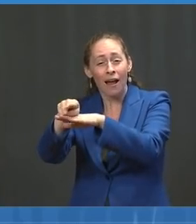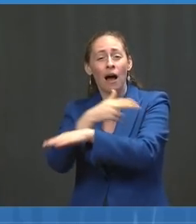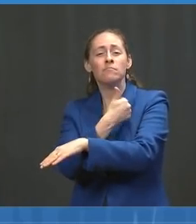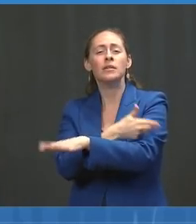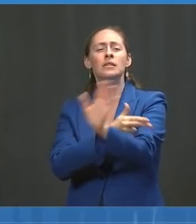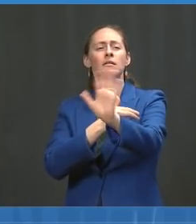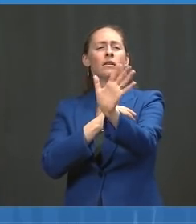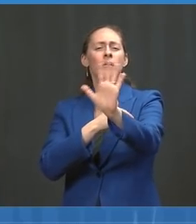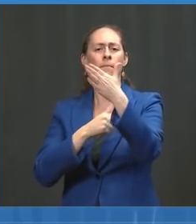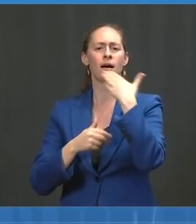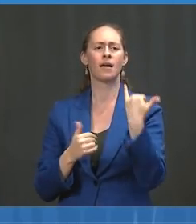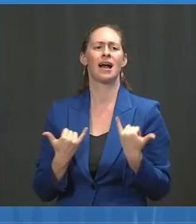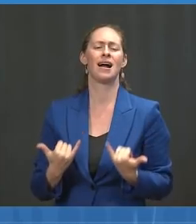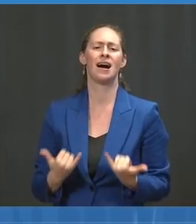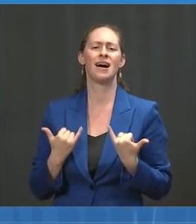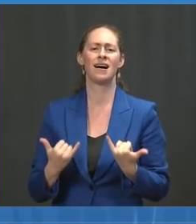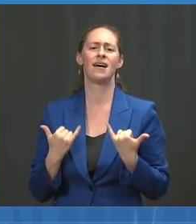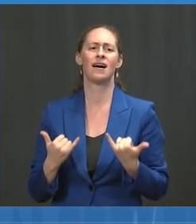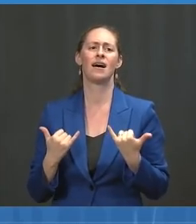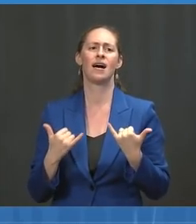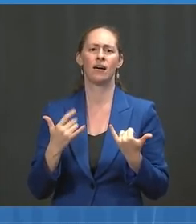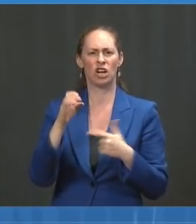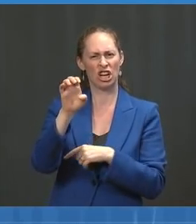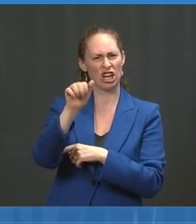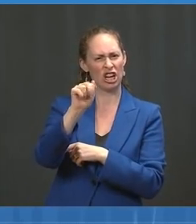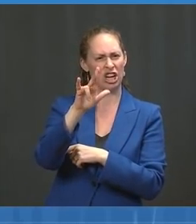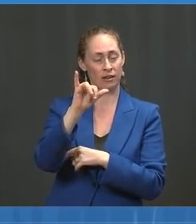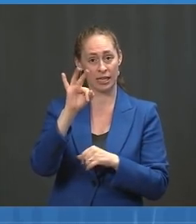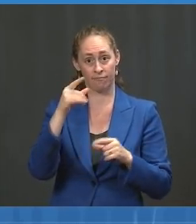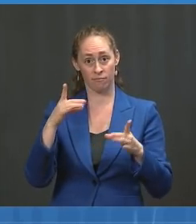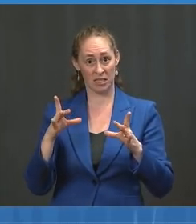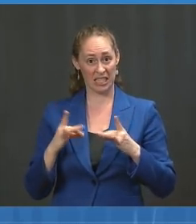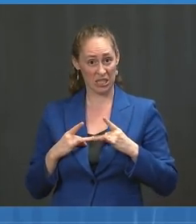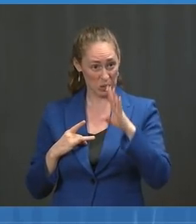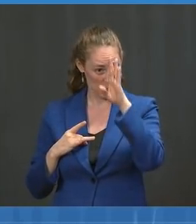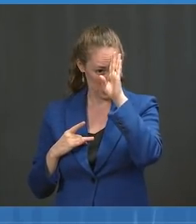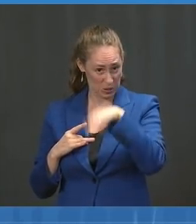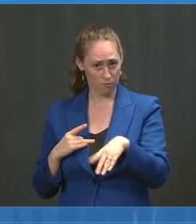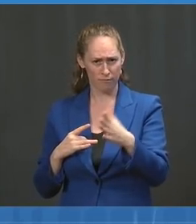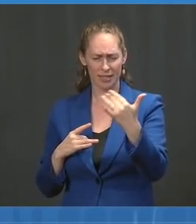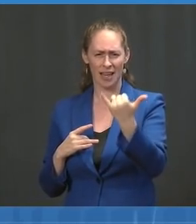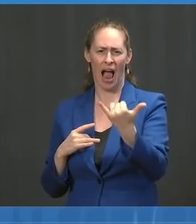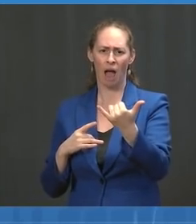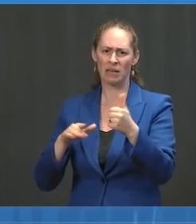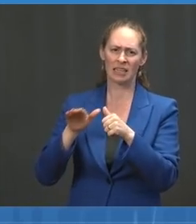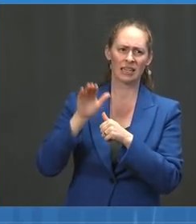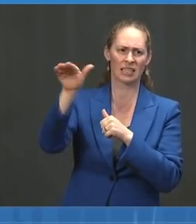And again, being an underutilized intervention, we want people out there, including physicians,